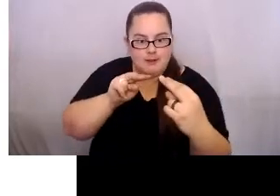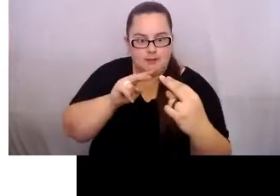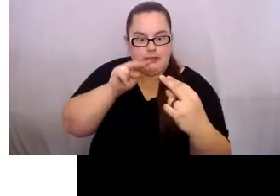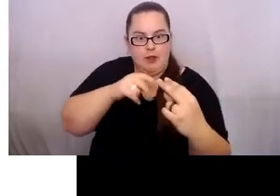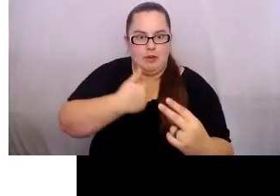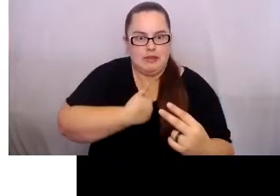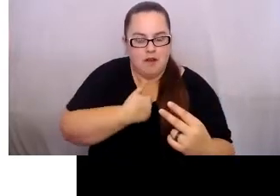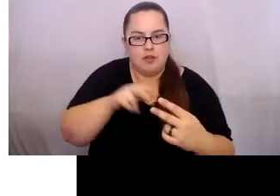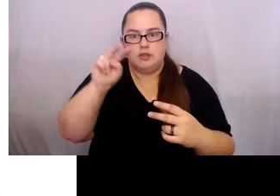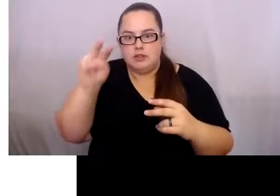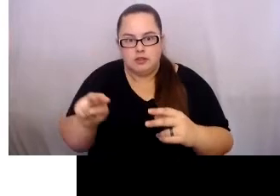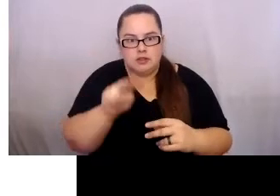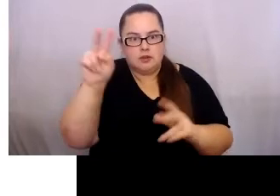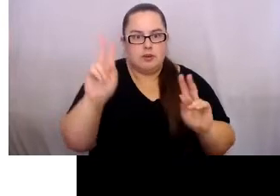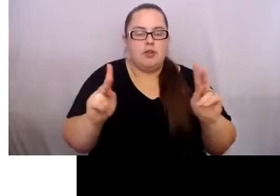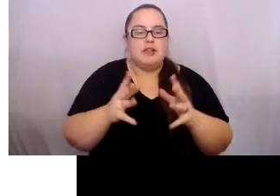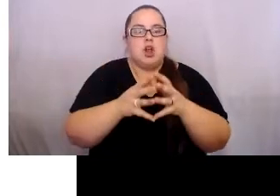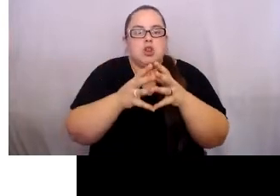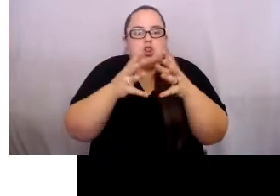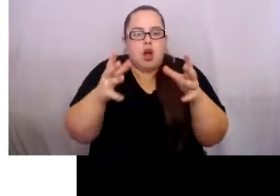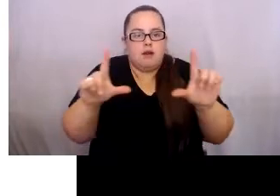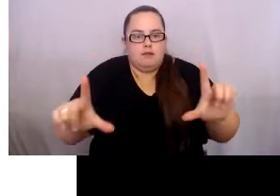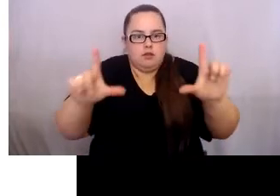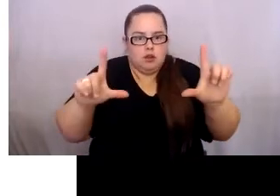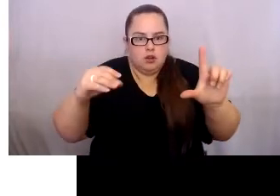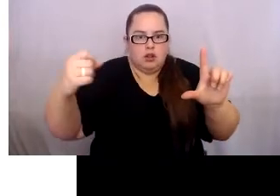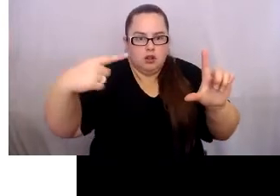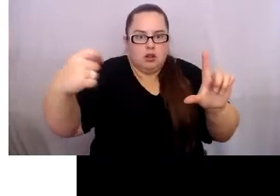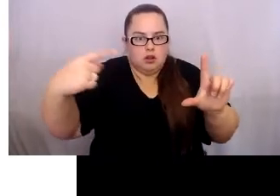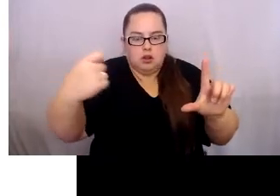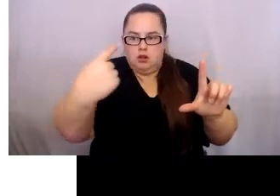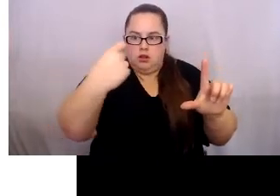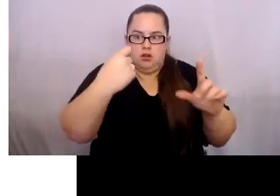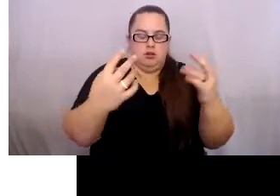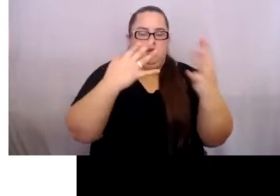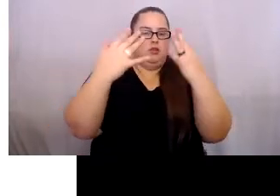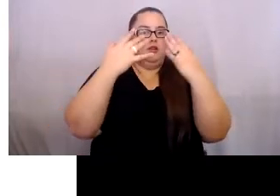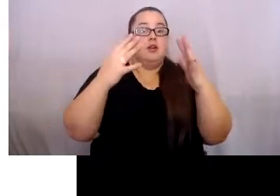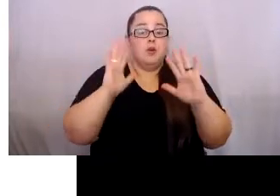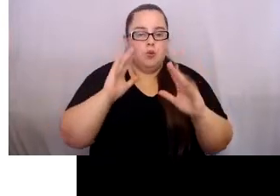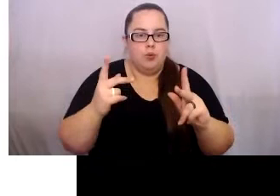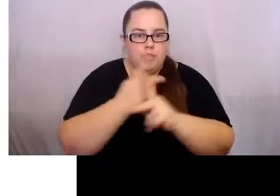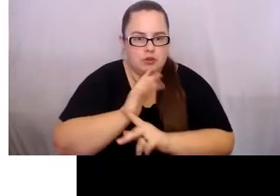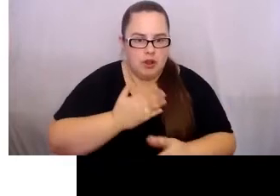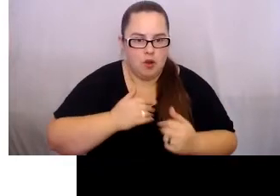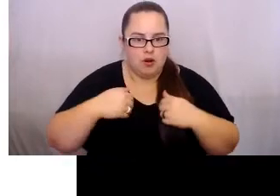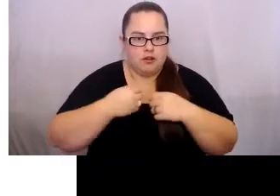That's a lot of on screen stimuli that is going to. Increase our. Fatigue. So however, we can. Reduce screen time, the better.